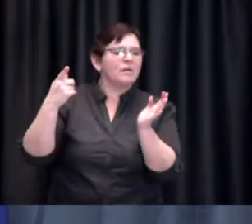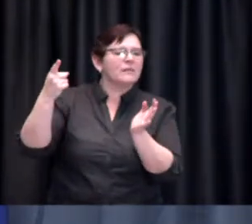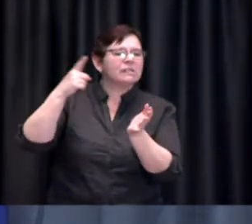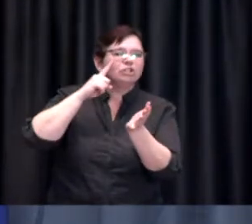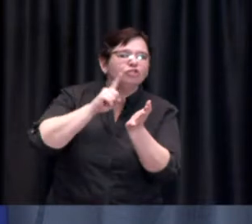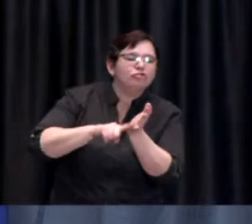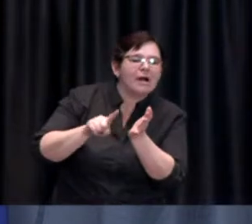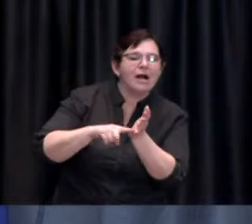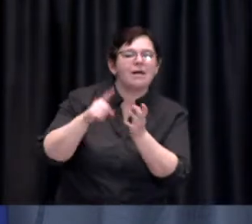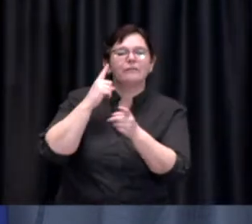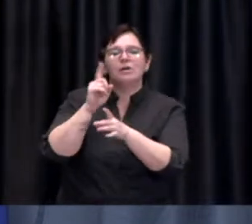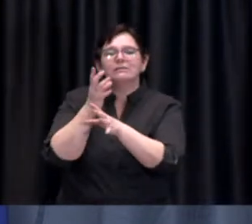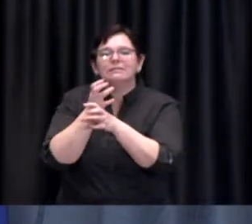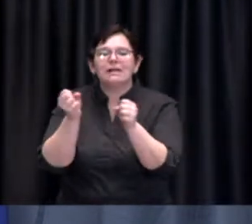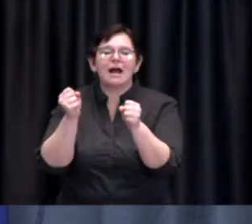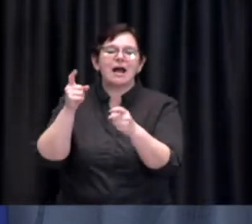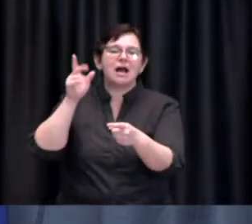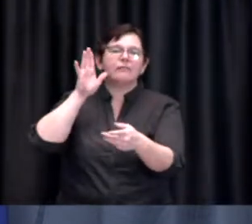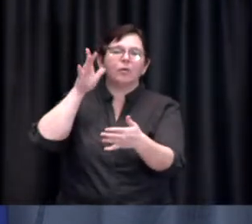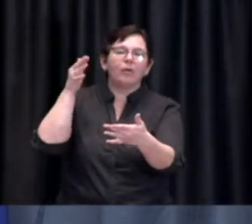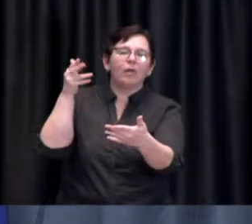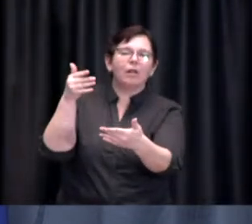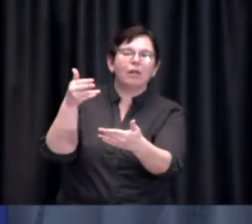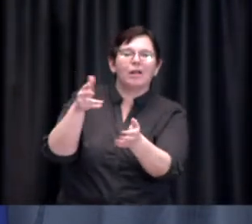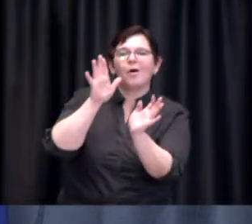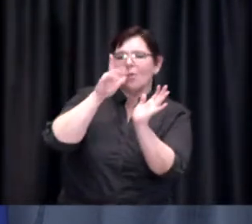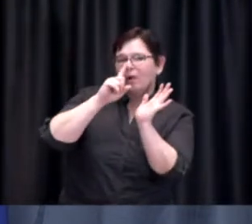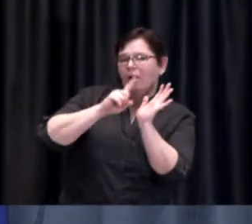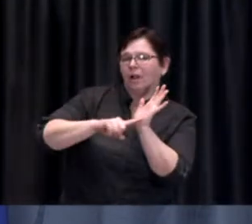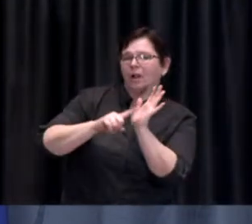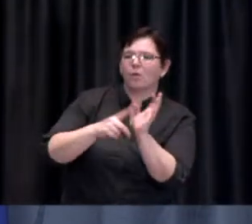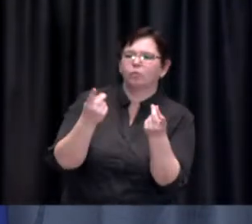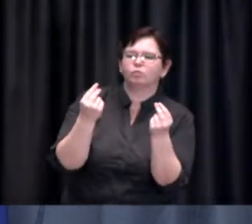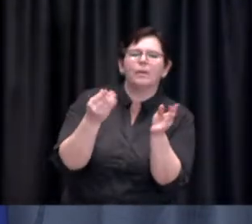we'll be happy to have those discussions in the meantime with them but I think it's too soon to predict the future